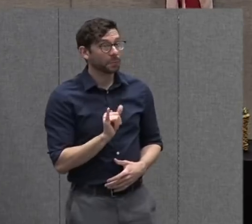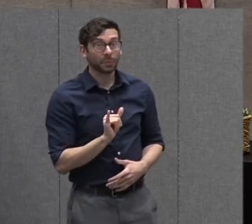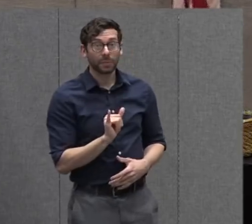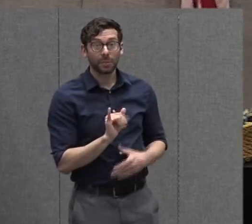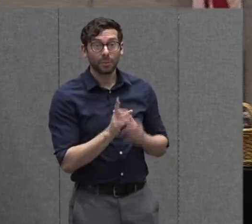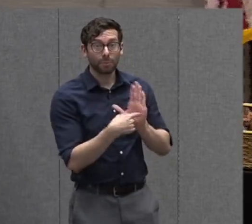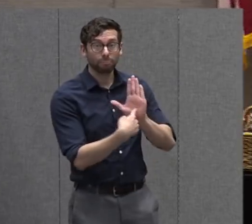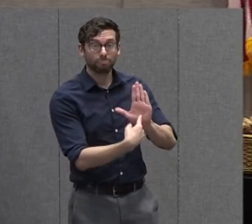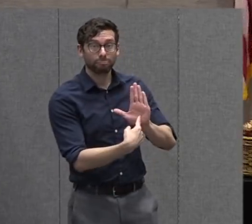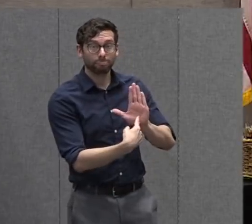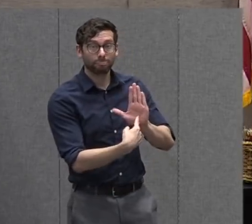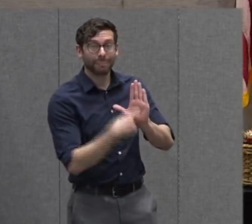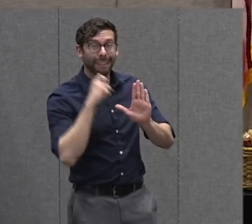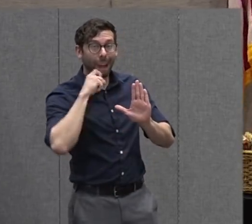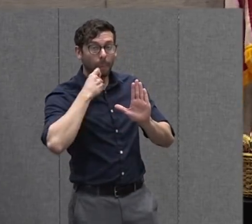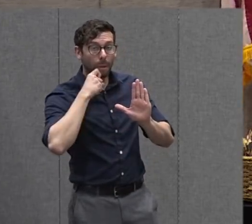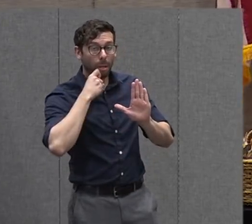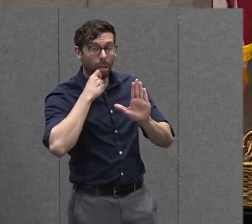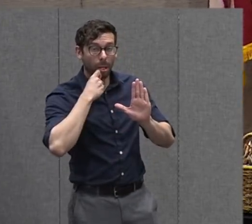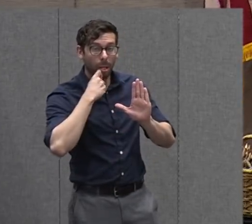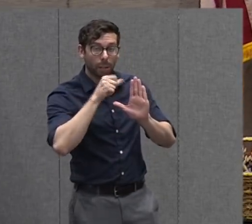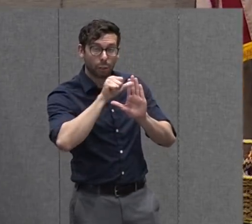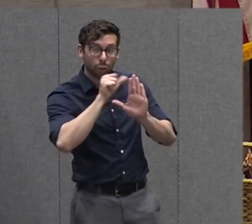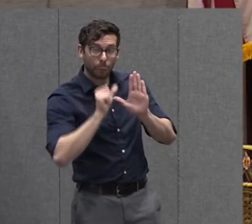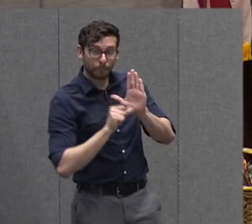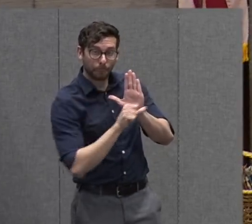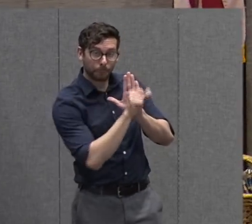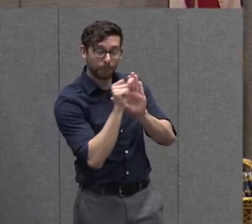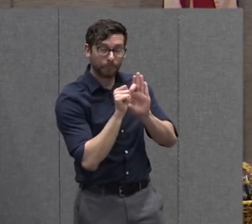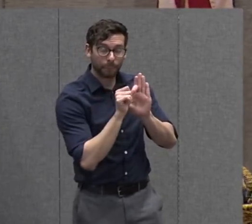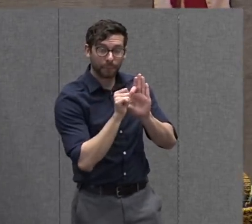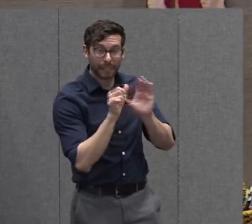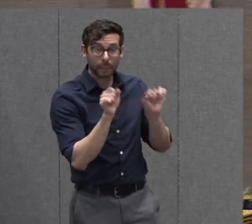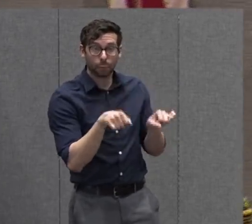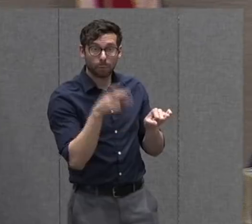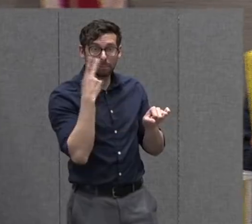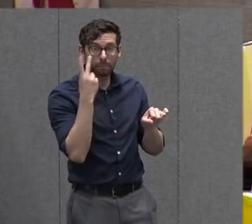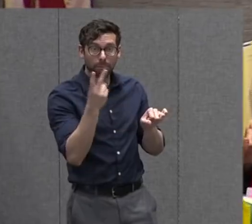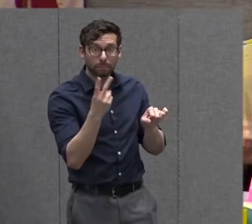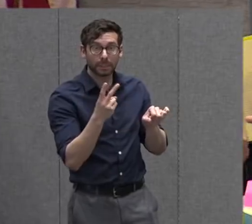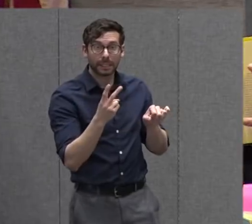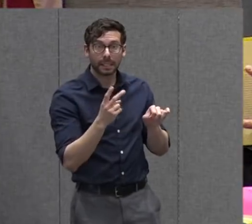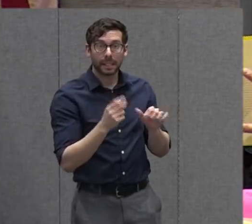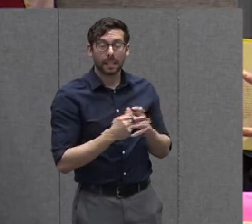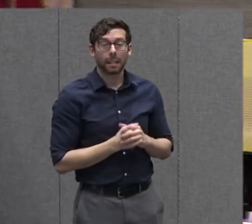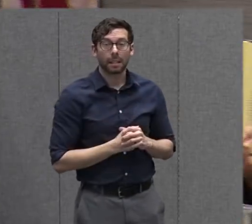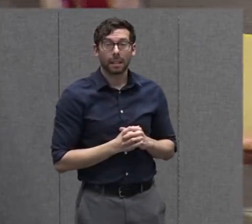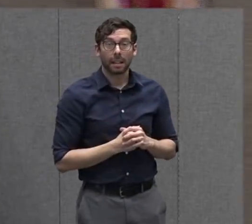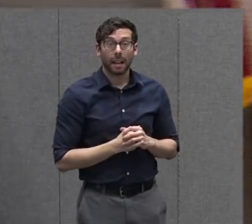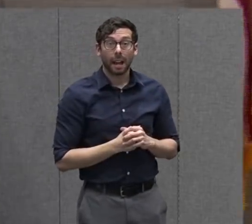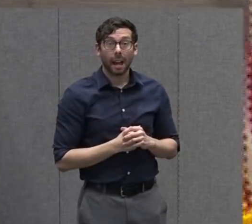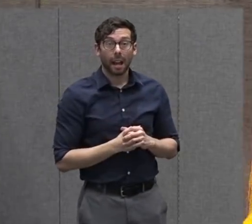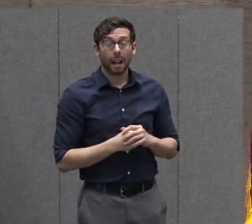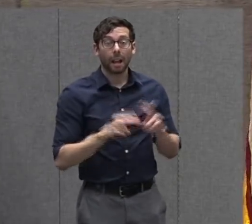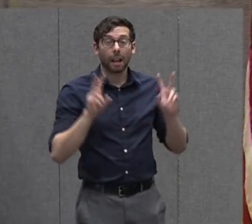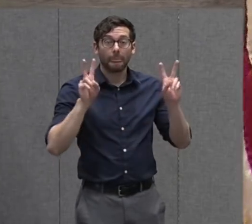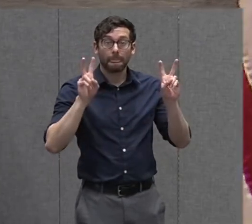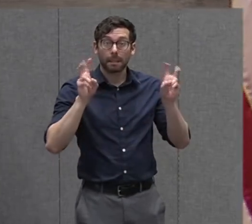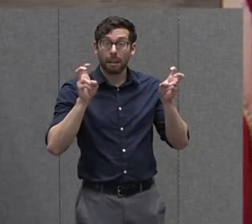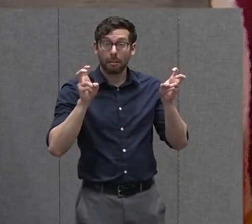And it's literally in the shape of an apple, [Miss Martindale] Right? [Mr. R] And the title of the poem, is The Apple.